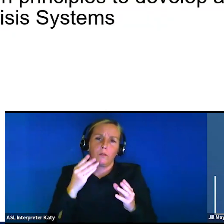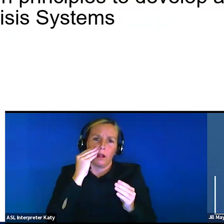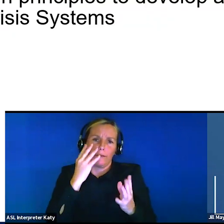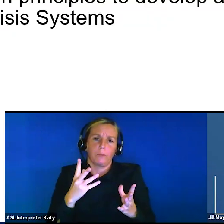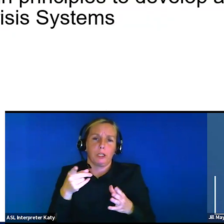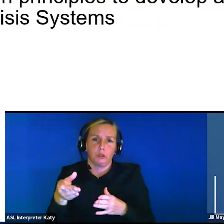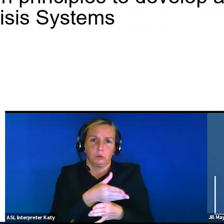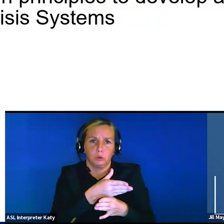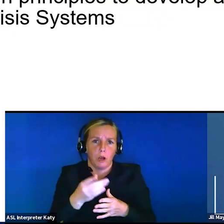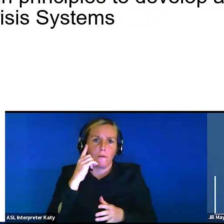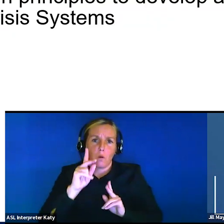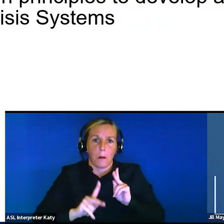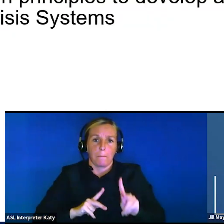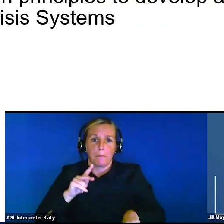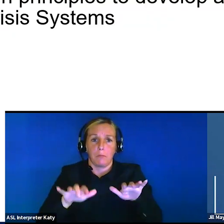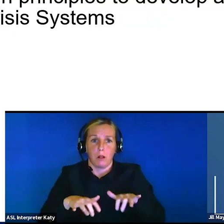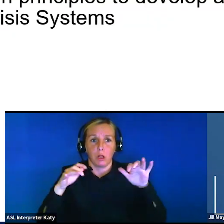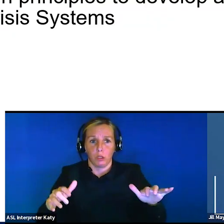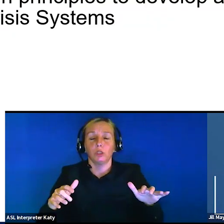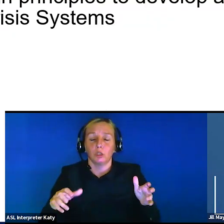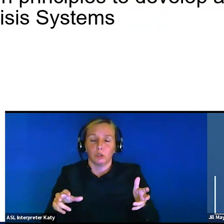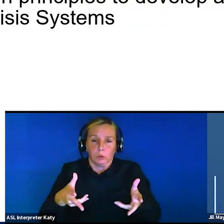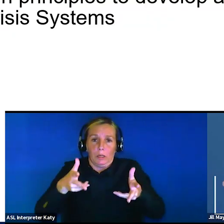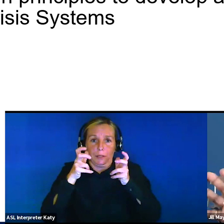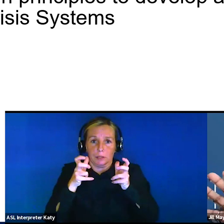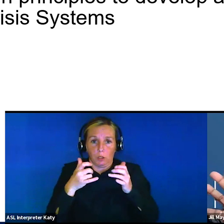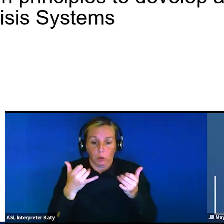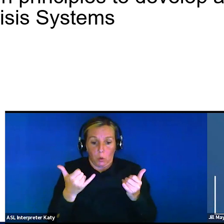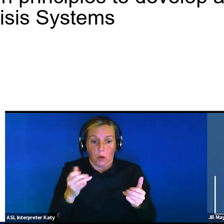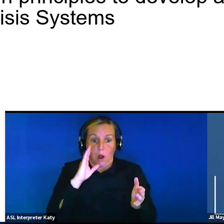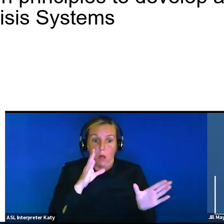So at this time, we want to make a shift and turn our attention